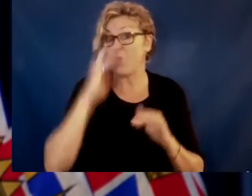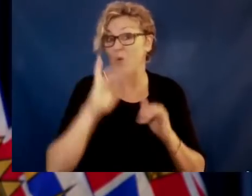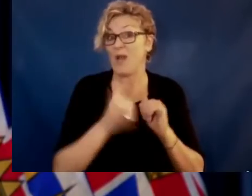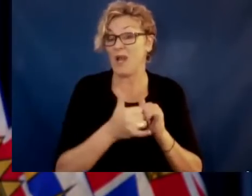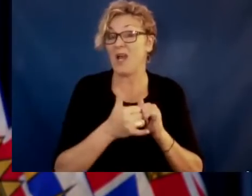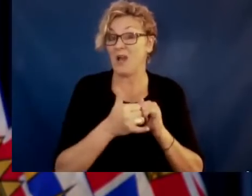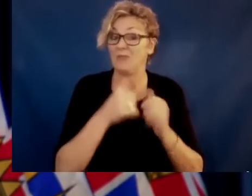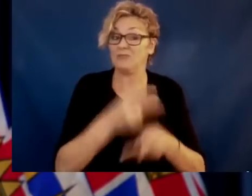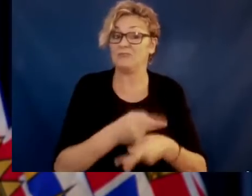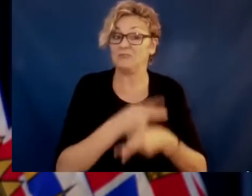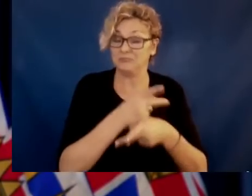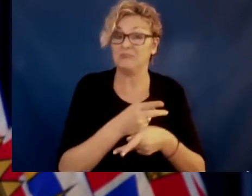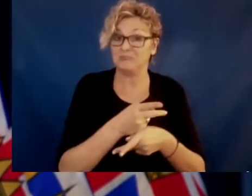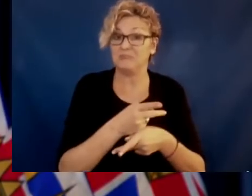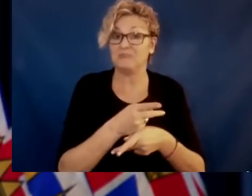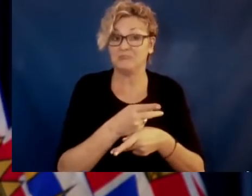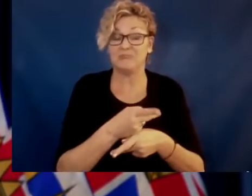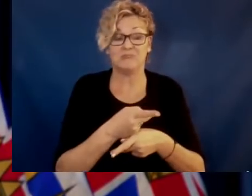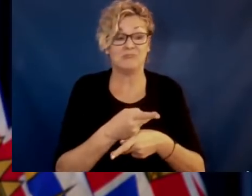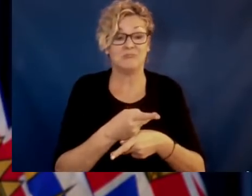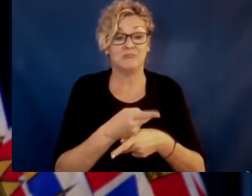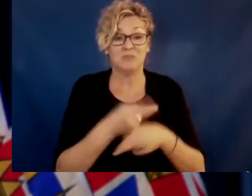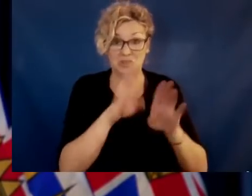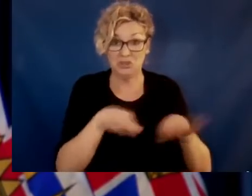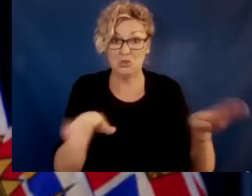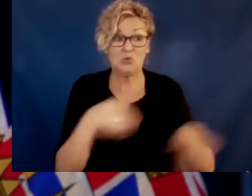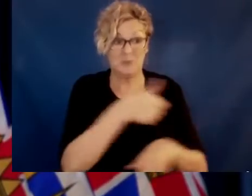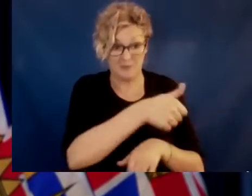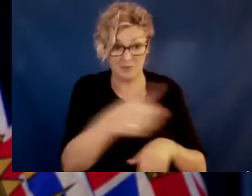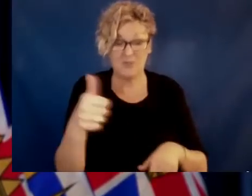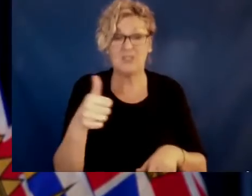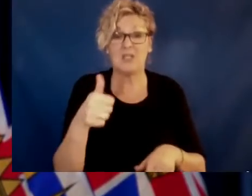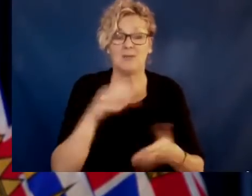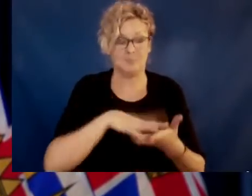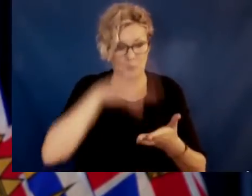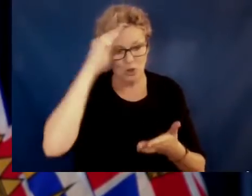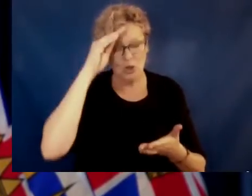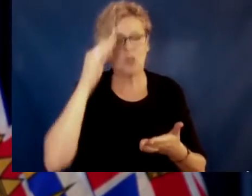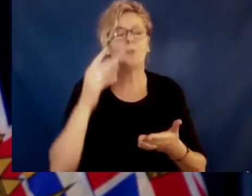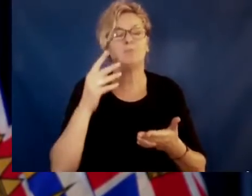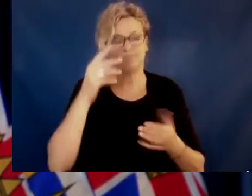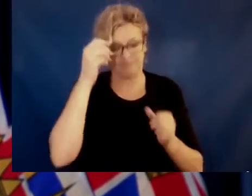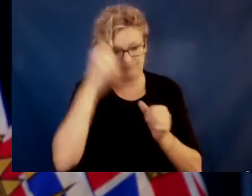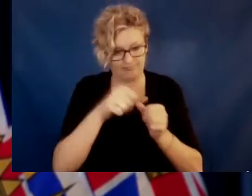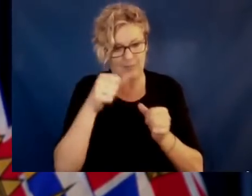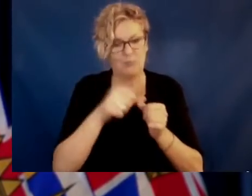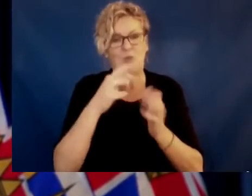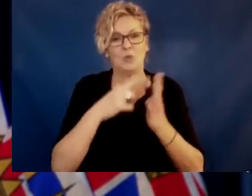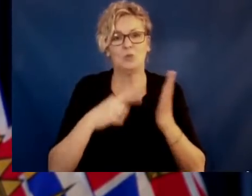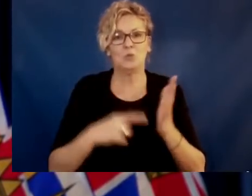too. I just want to salute the teachers ask the staff, the educators around the province,